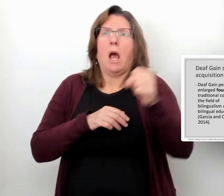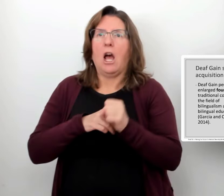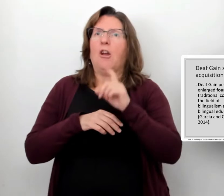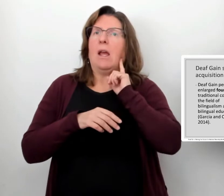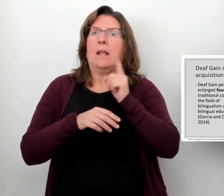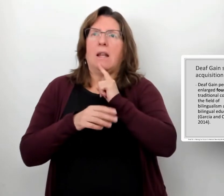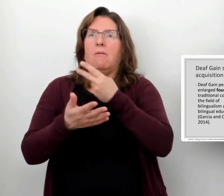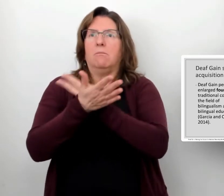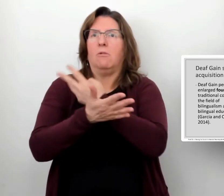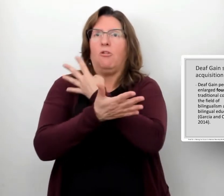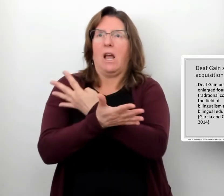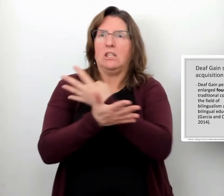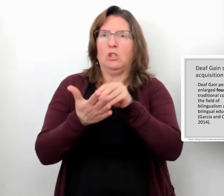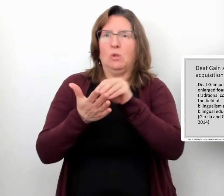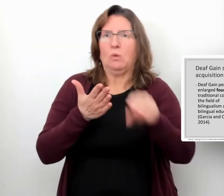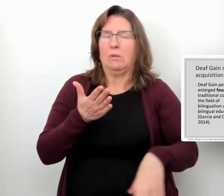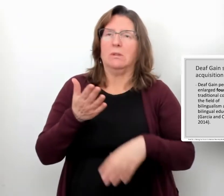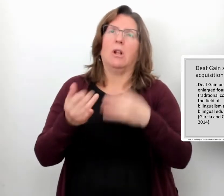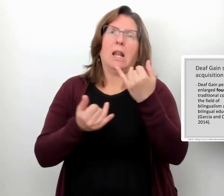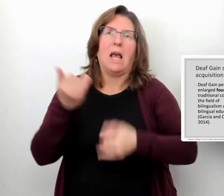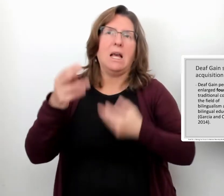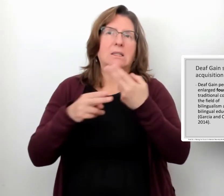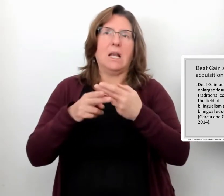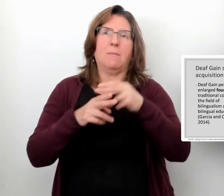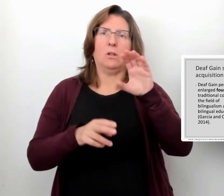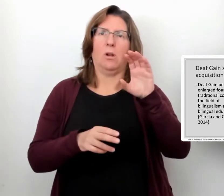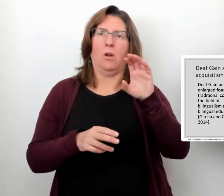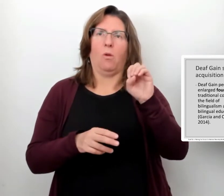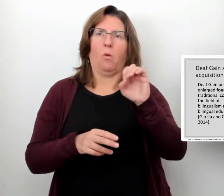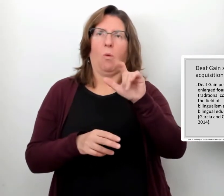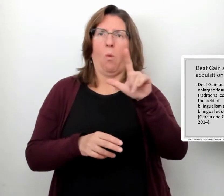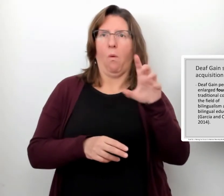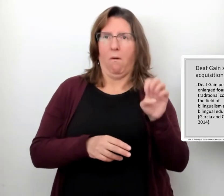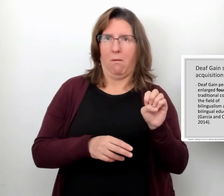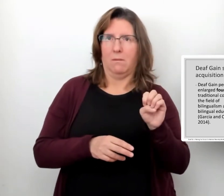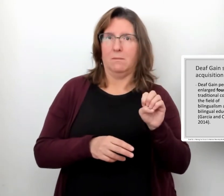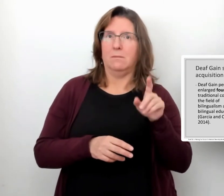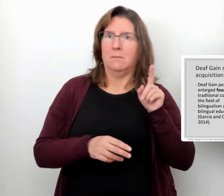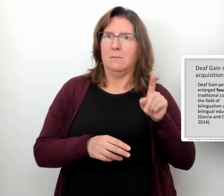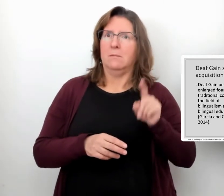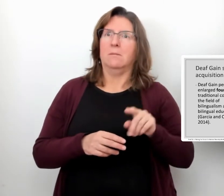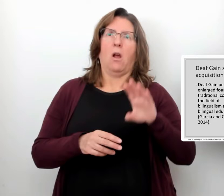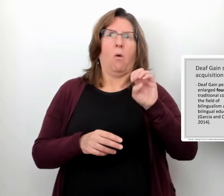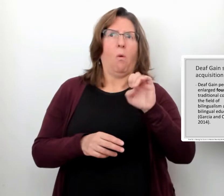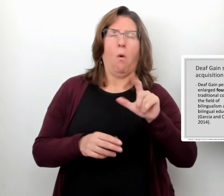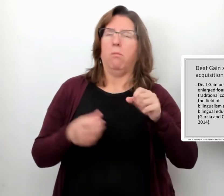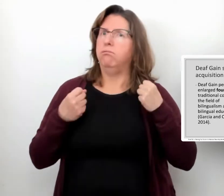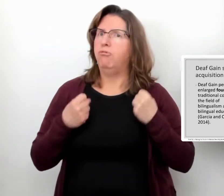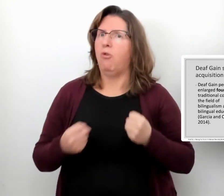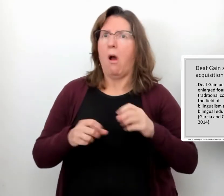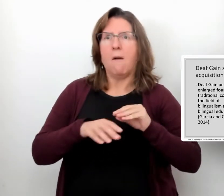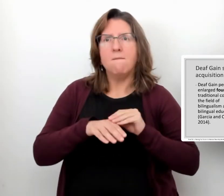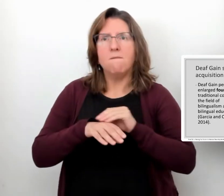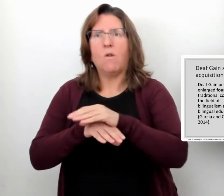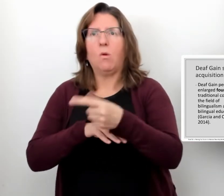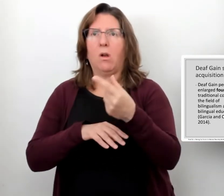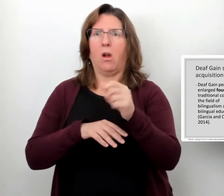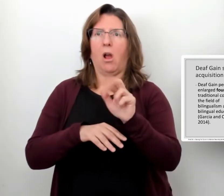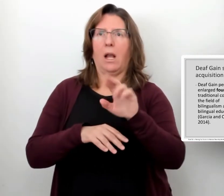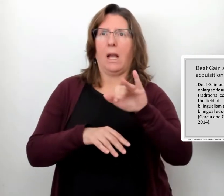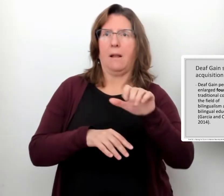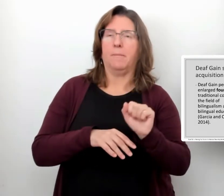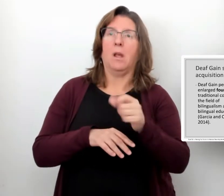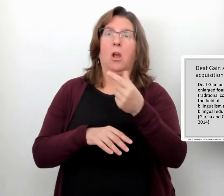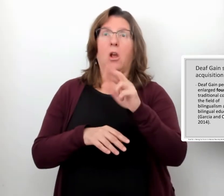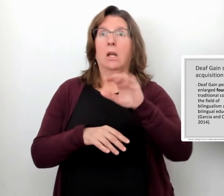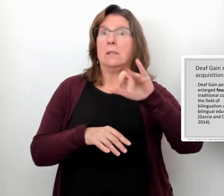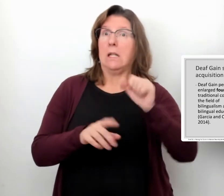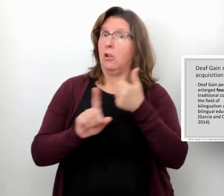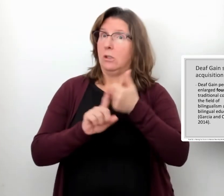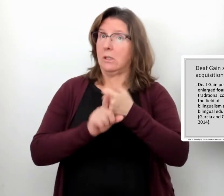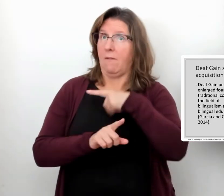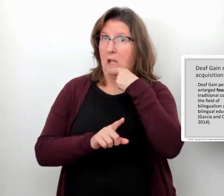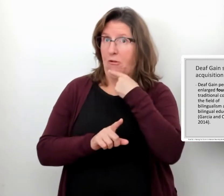hired a graduate student, last name Cole, who was deaf. Cole had a huge influence on Garcia's thinking.